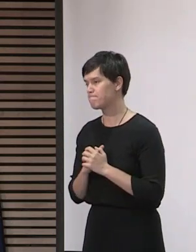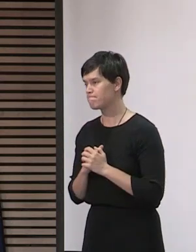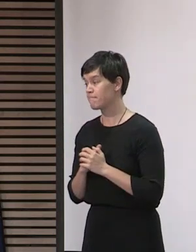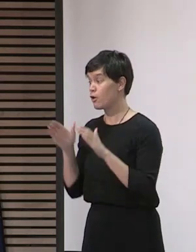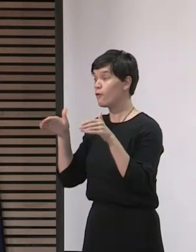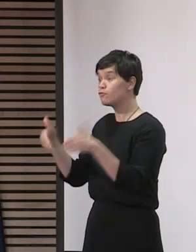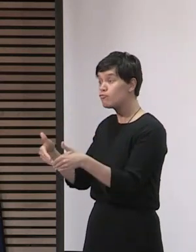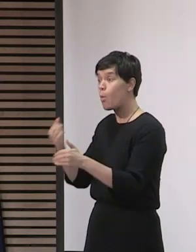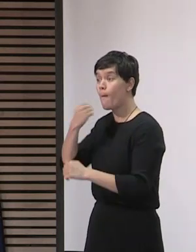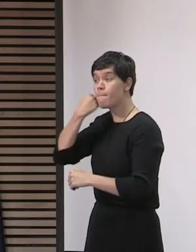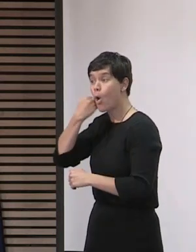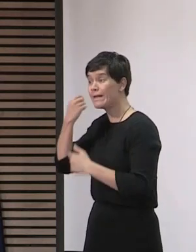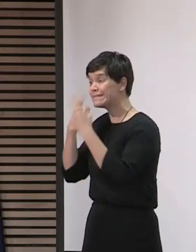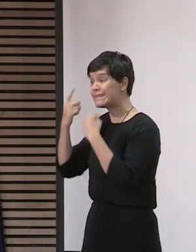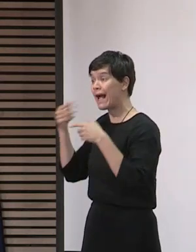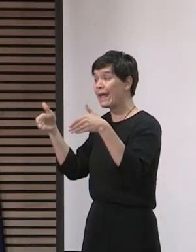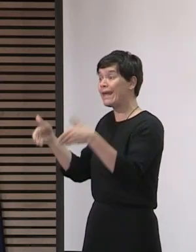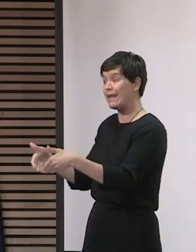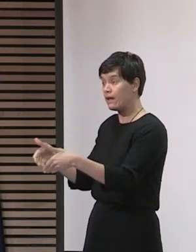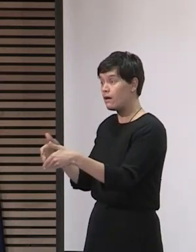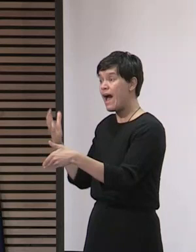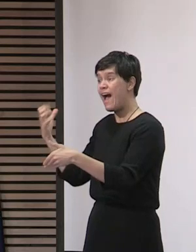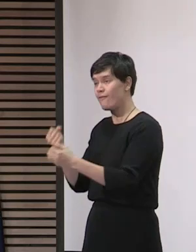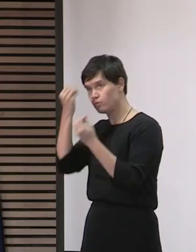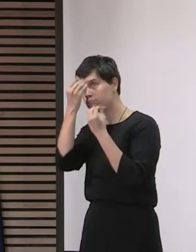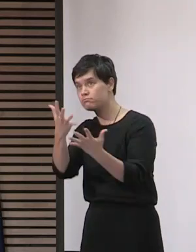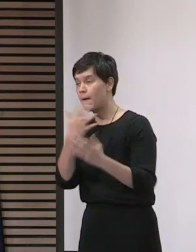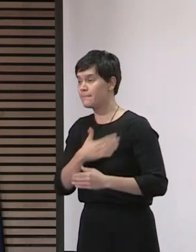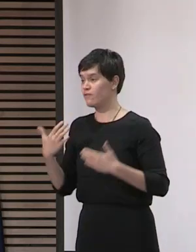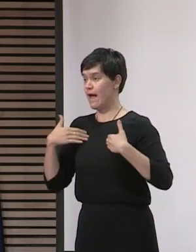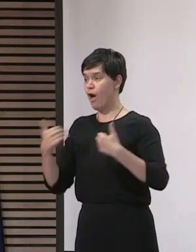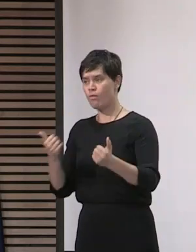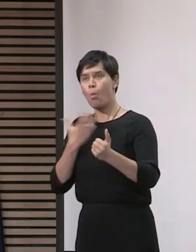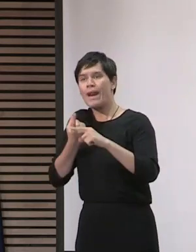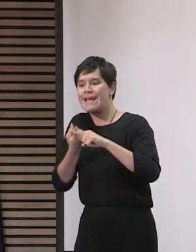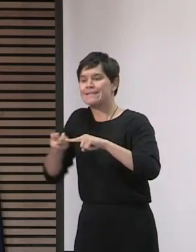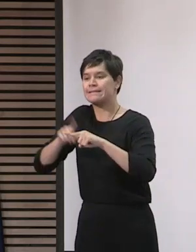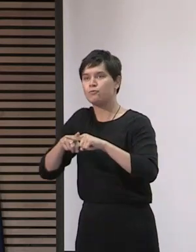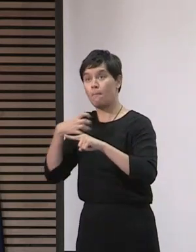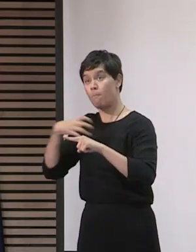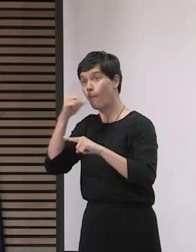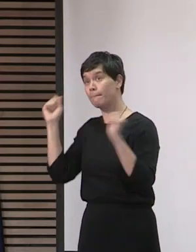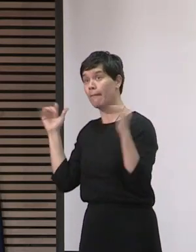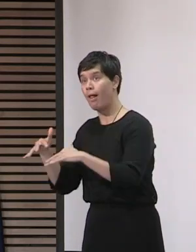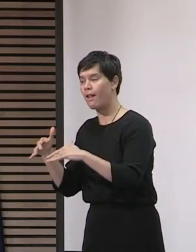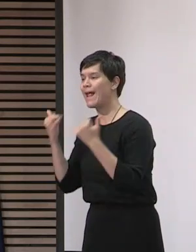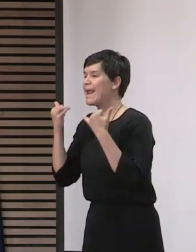have 100 people present. There also no longer will be a need